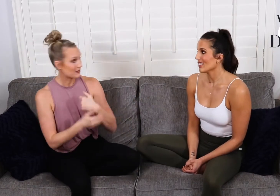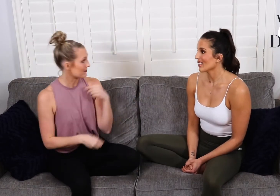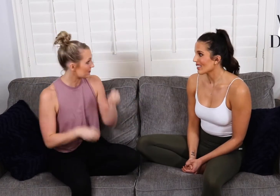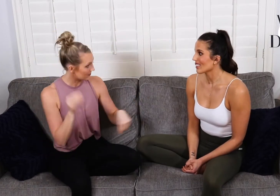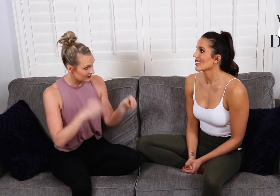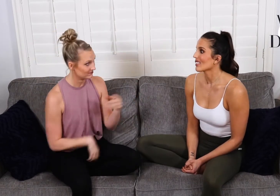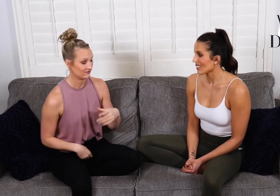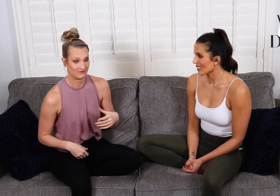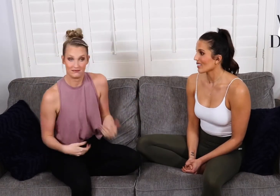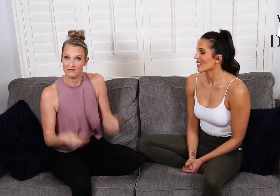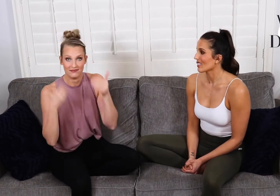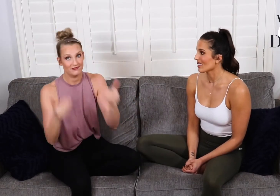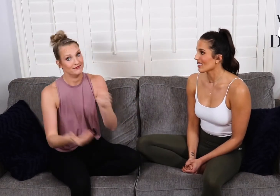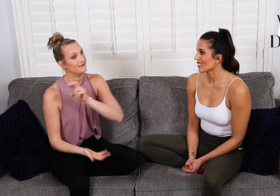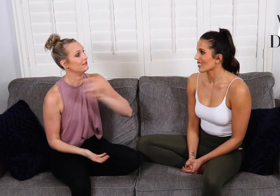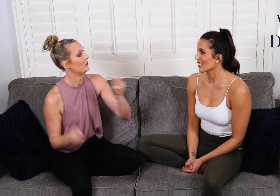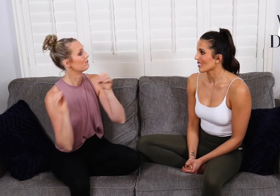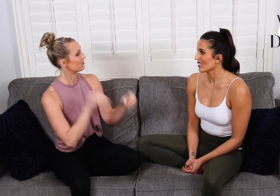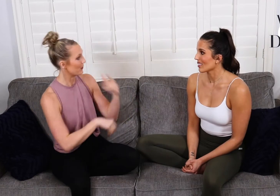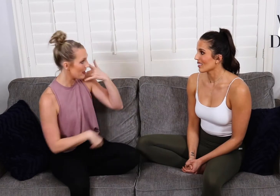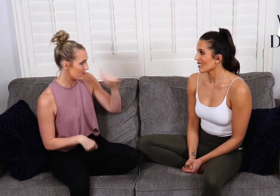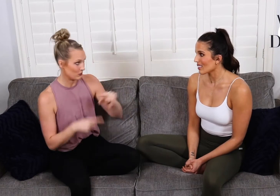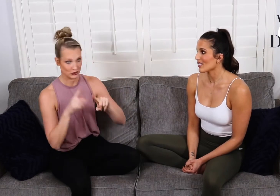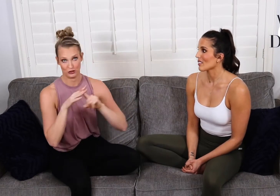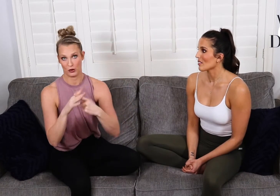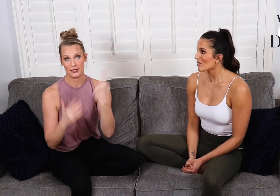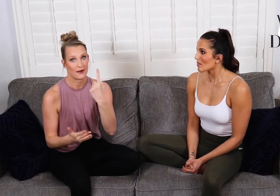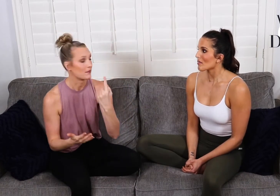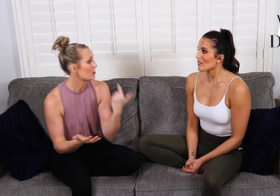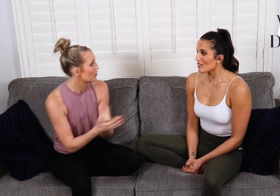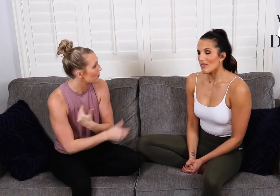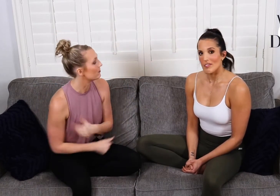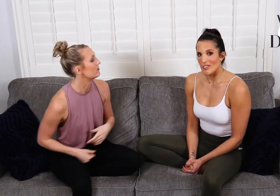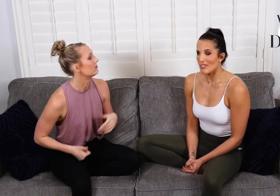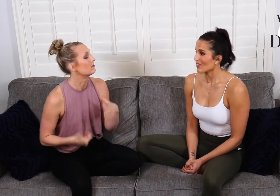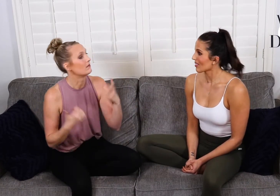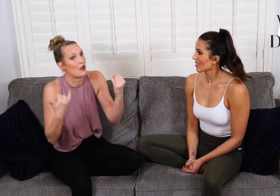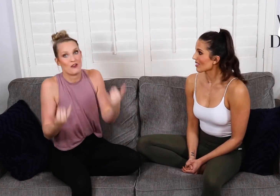and help me pack the rest and went ahead and moved to California to start something new and so